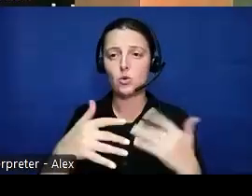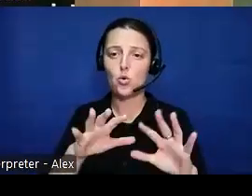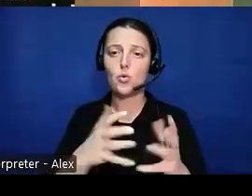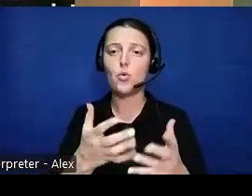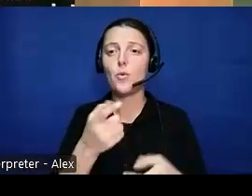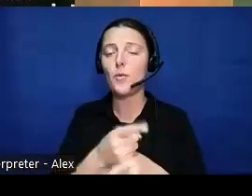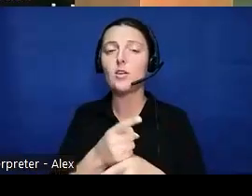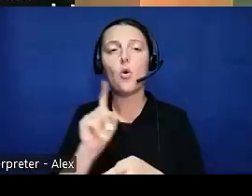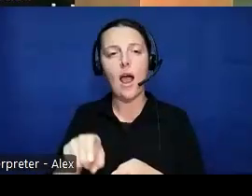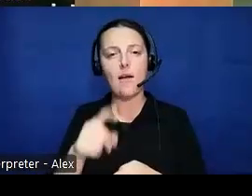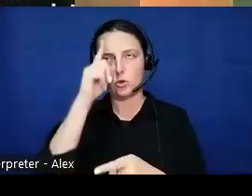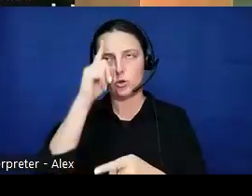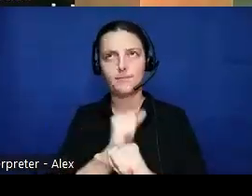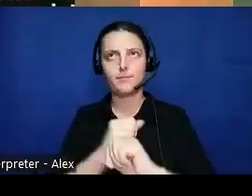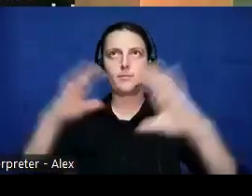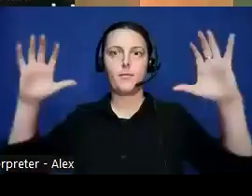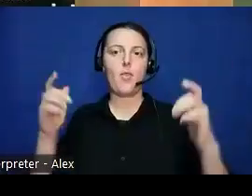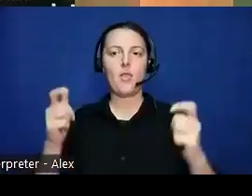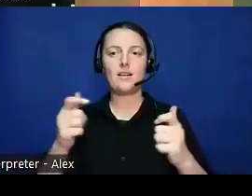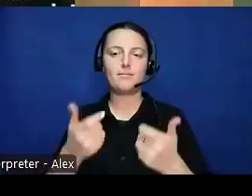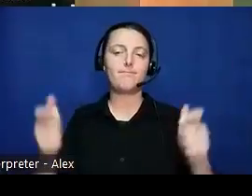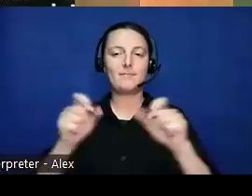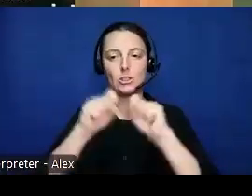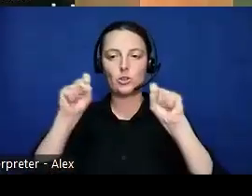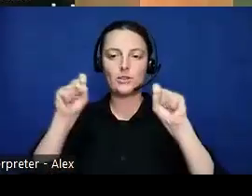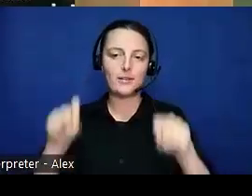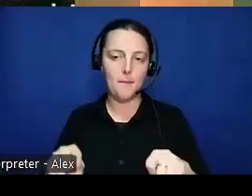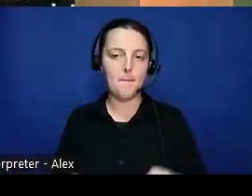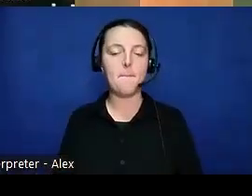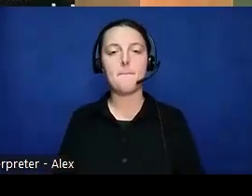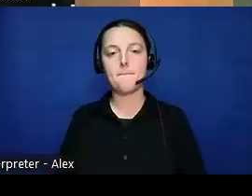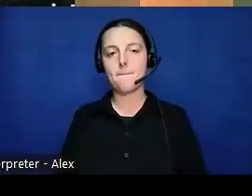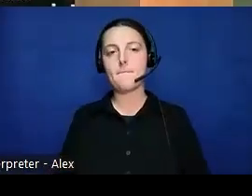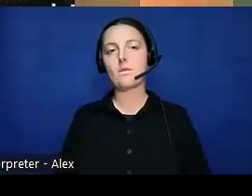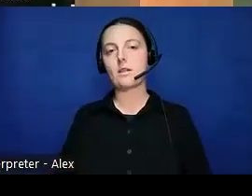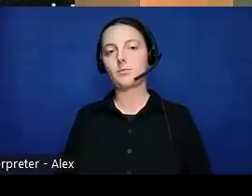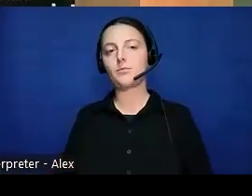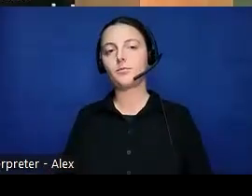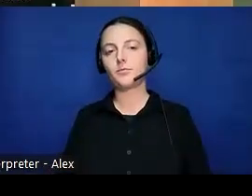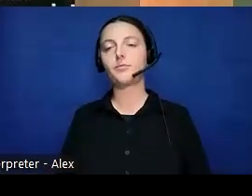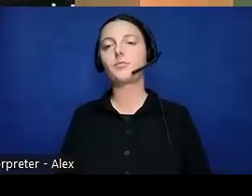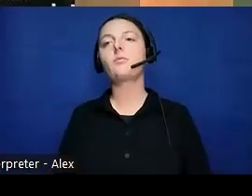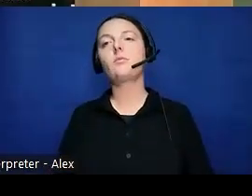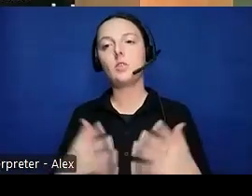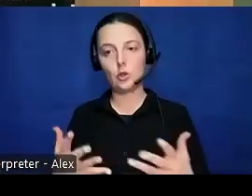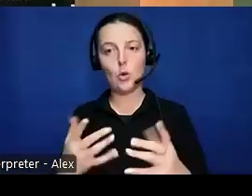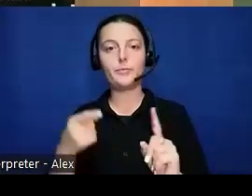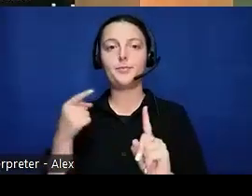the broader system. This is really what it comes down to. So this this is always published by the